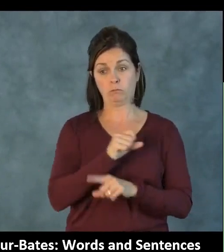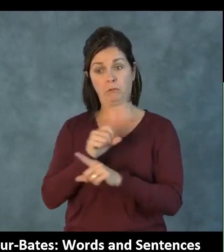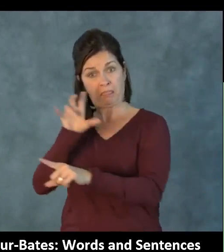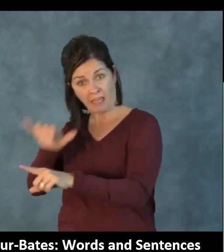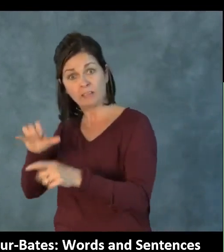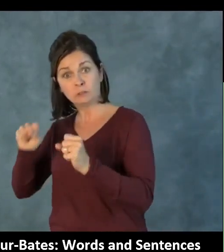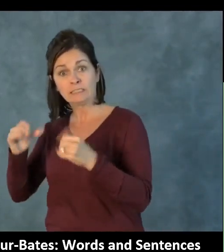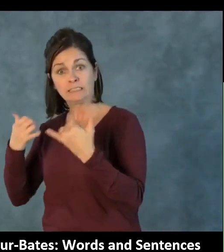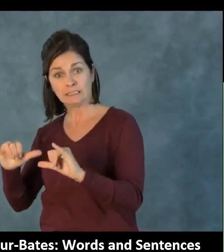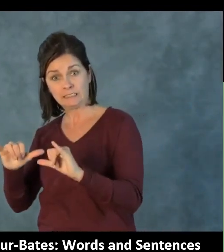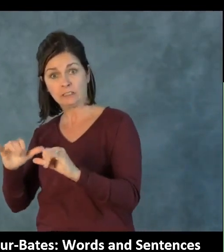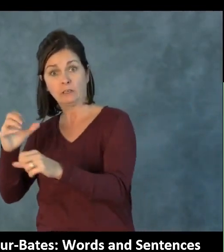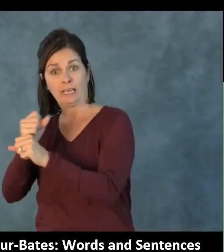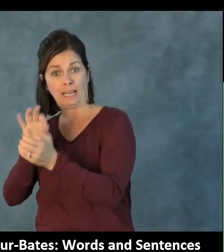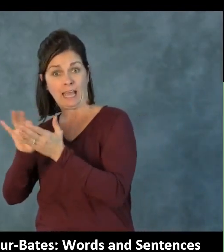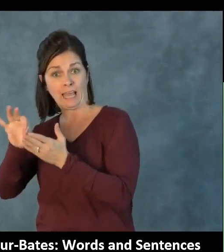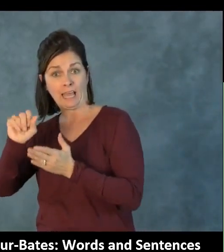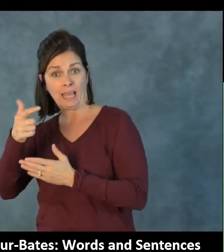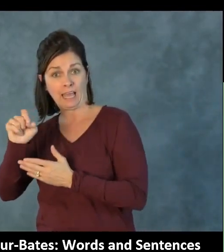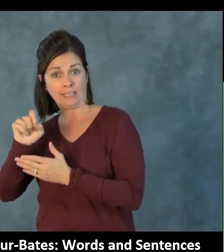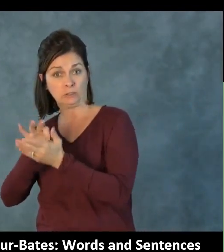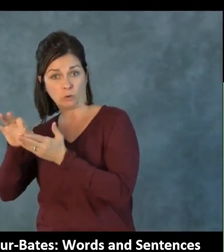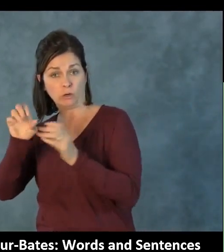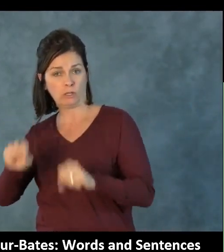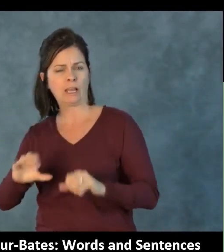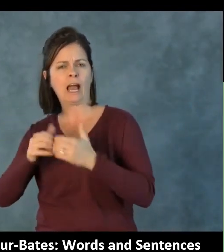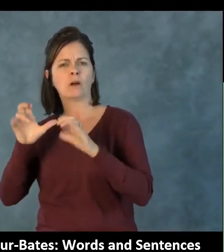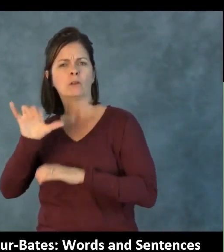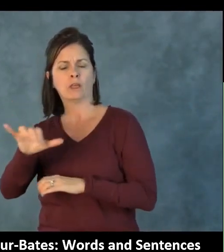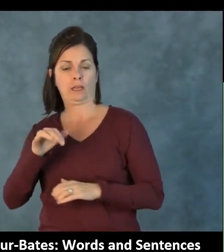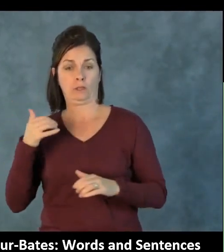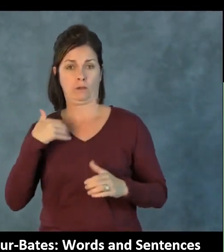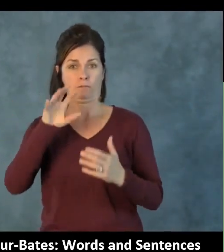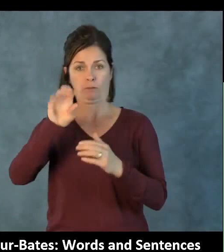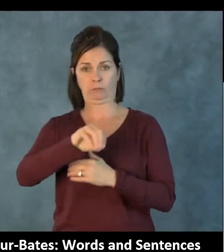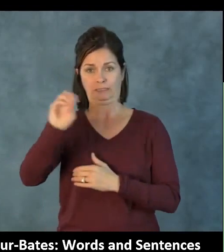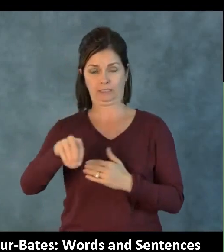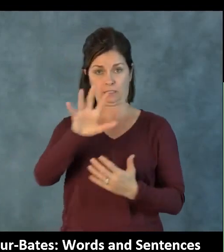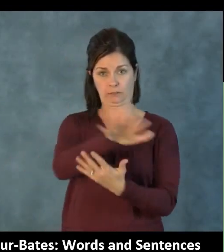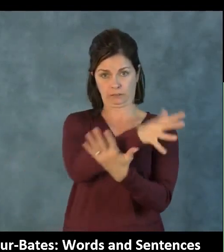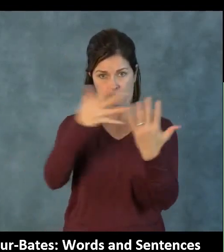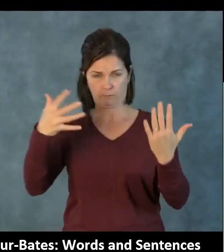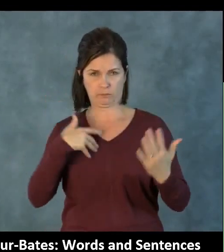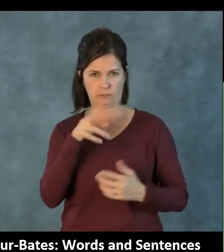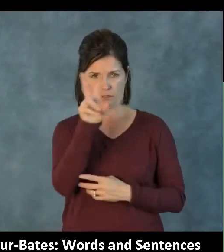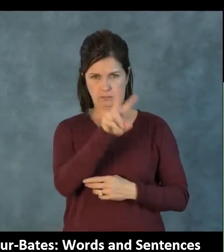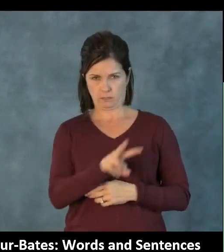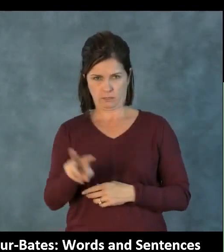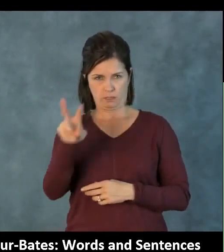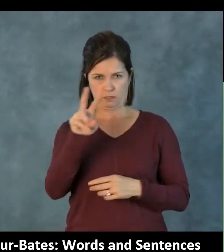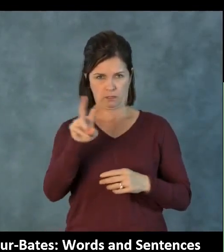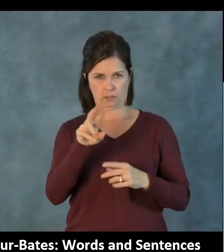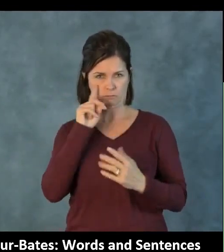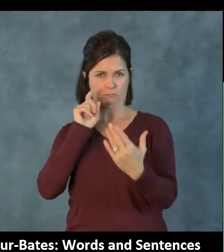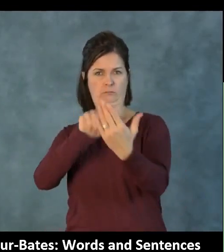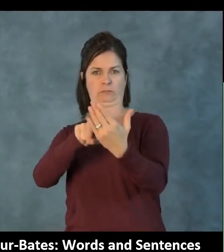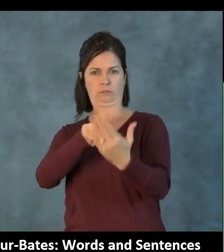The way you would do this, is you would look at the percentile tables and find the 50th percentile line,